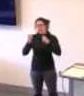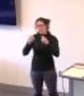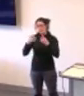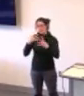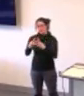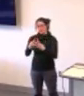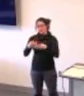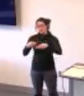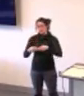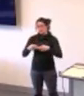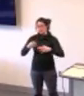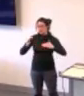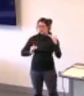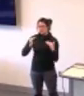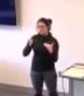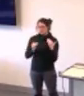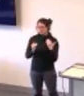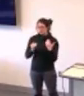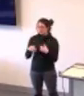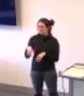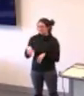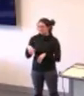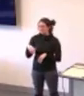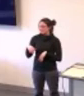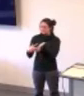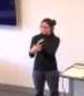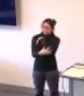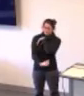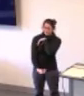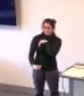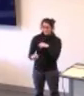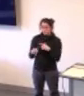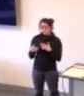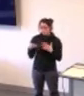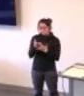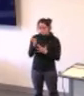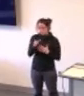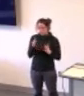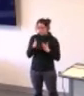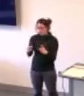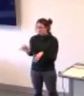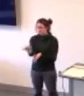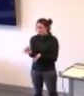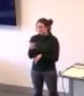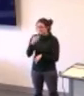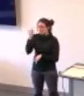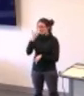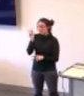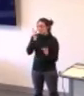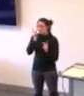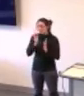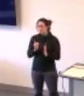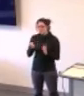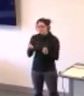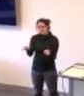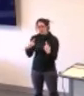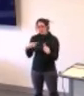Bewilderment, despair, and poverty roll through the halls like a smell. The visitors have come, looking for a miracle.